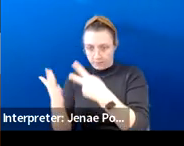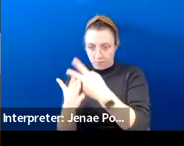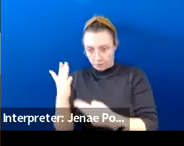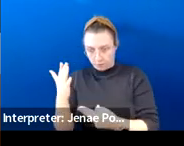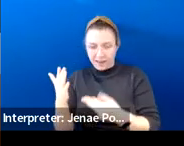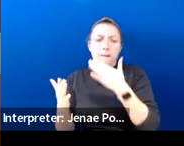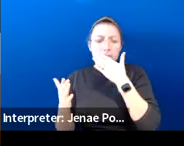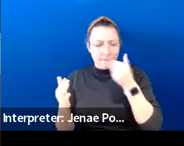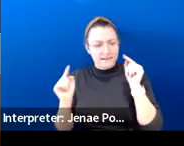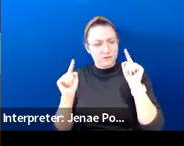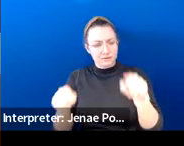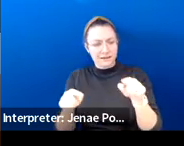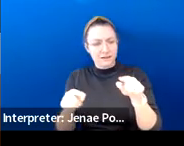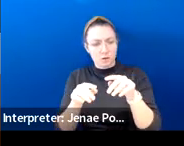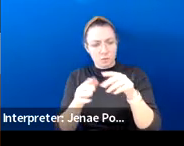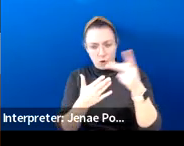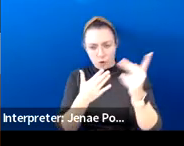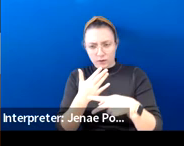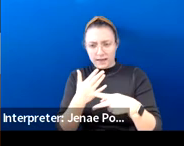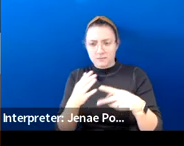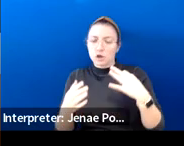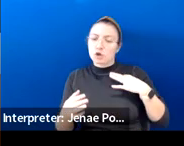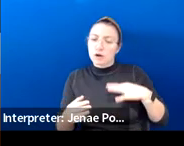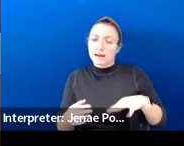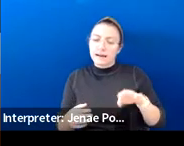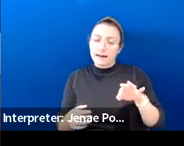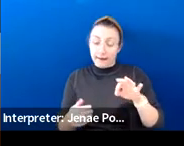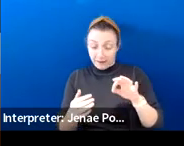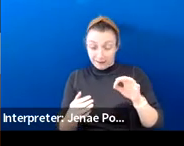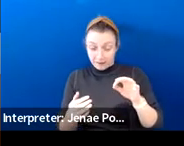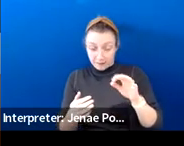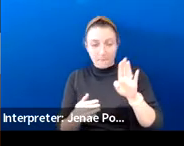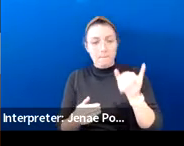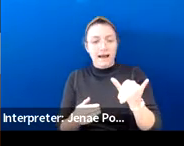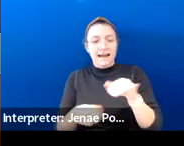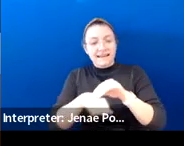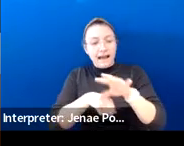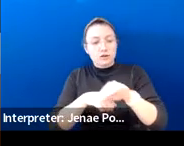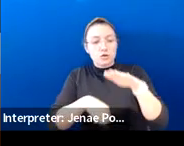that are accredited by the Council on Social Work Education or the CCW. E.